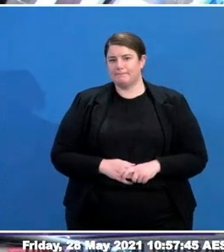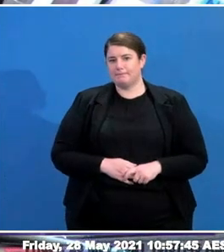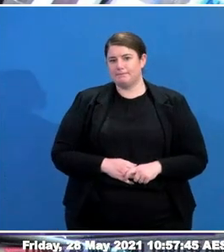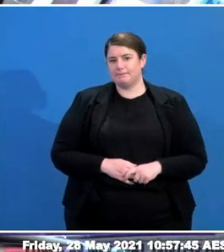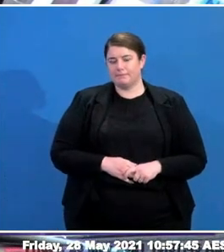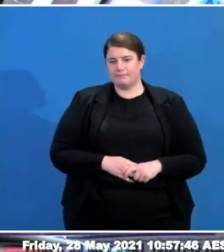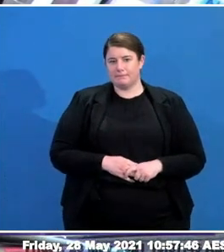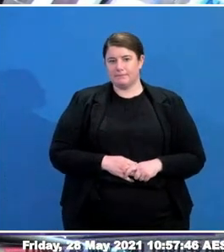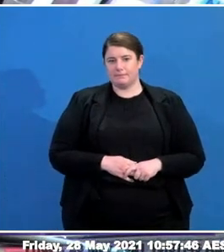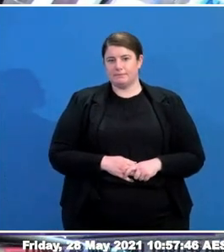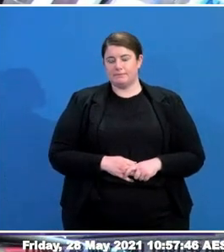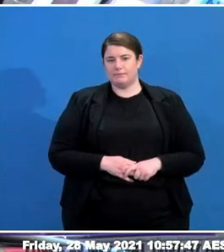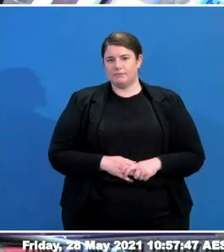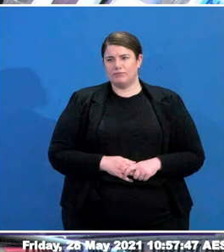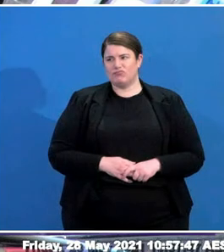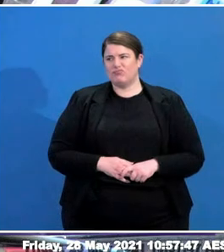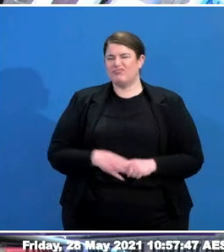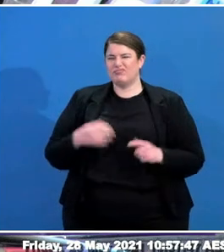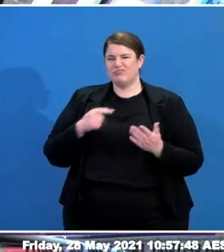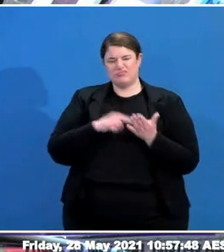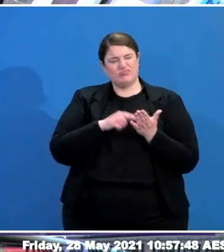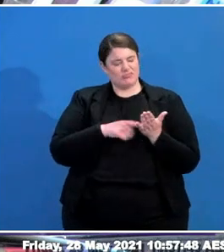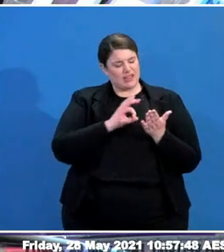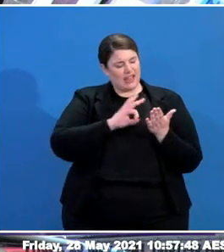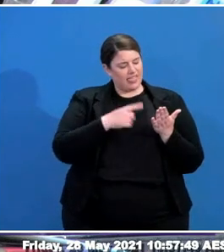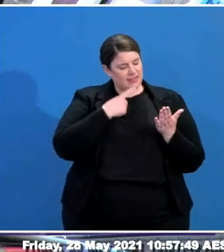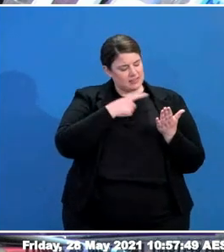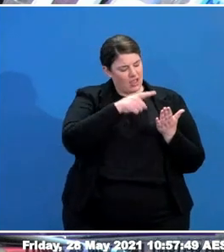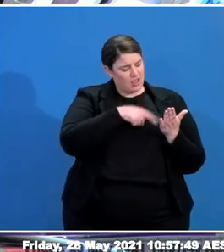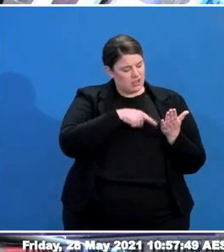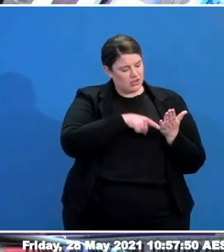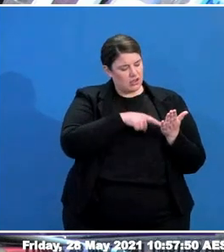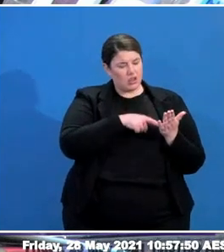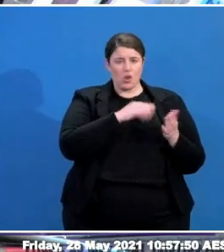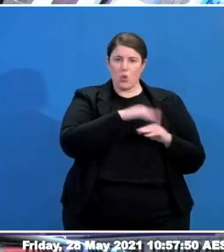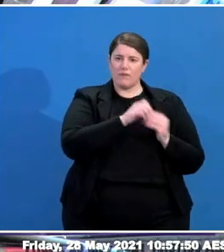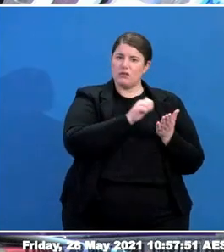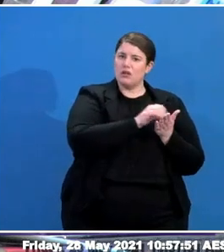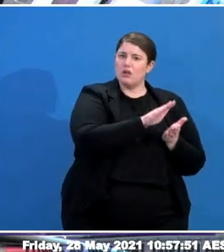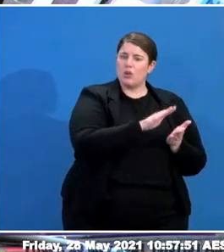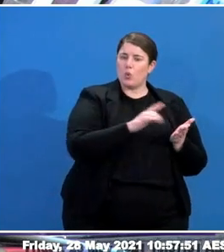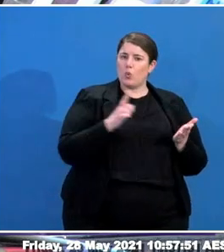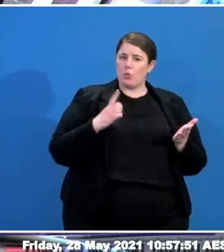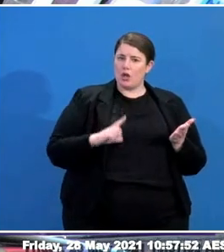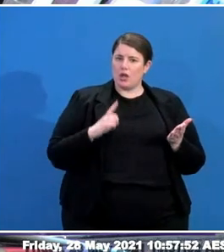But there is no reference to the termination being on the grounds of